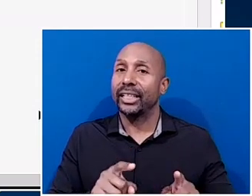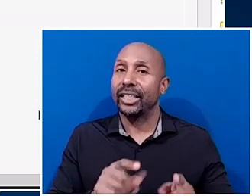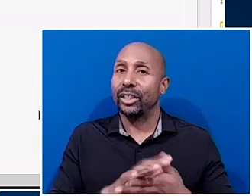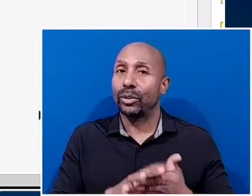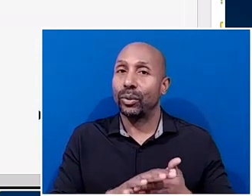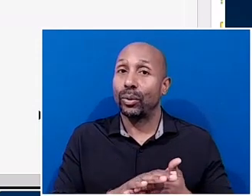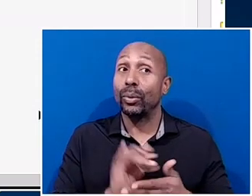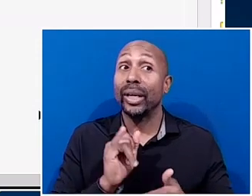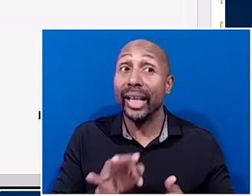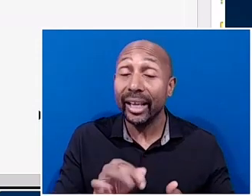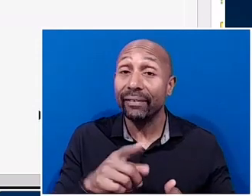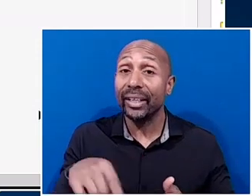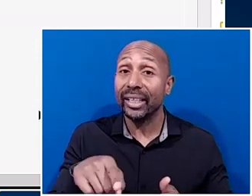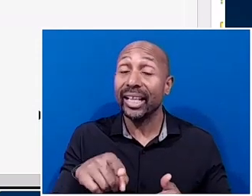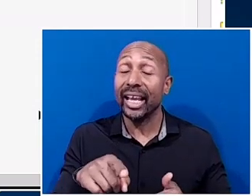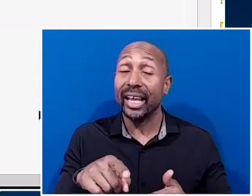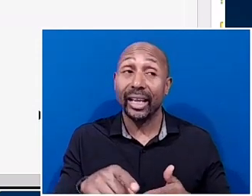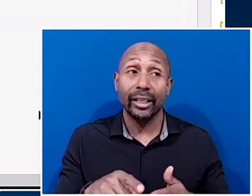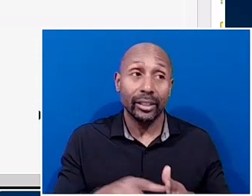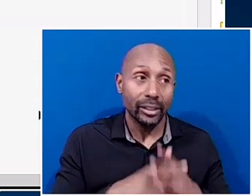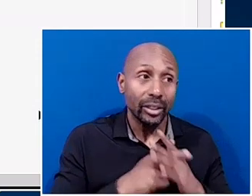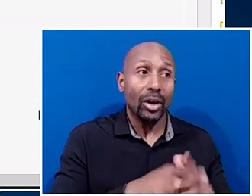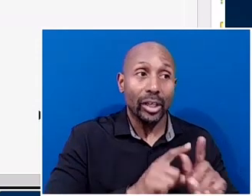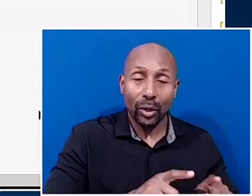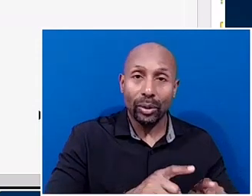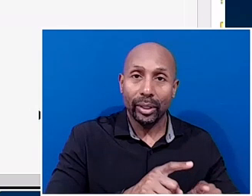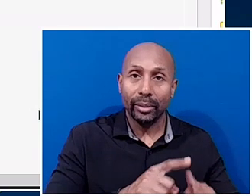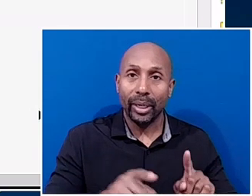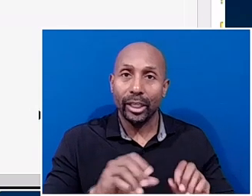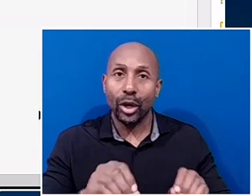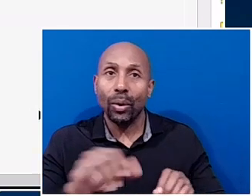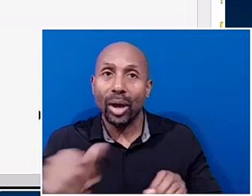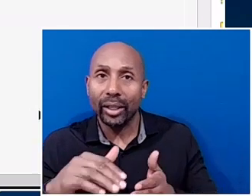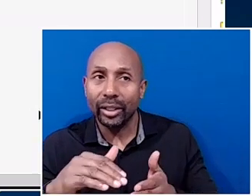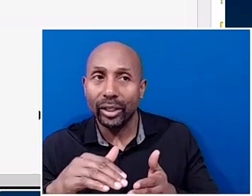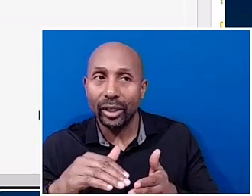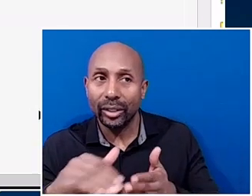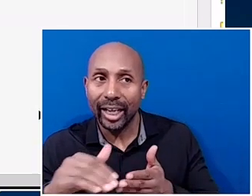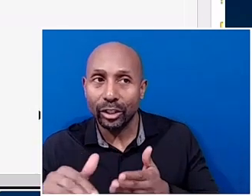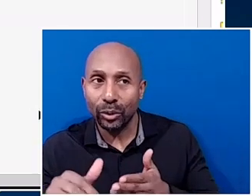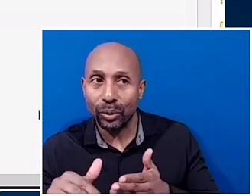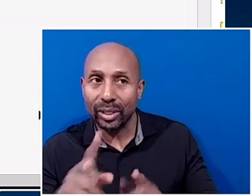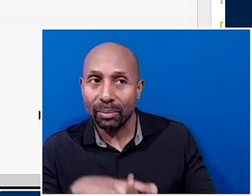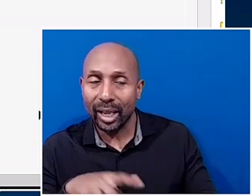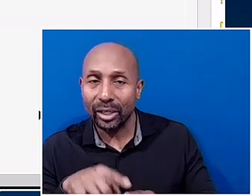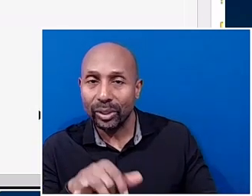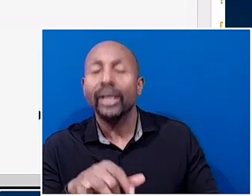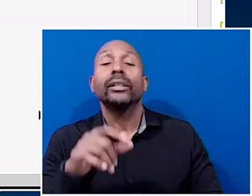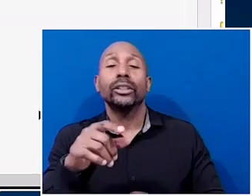exclusions apply. For that reason, we have struck the original proposed language here.